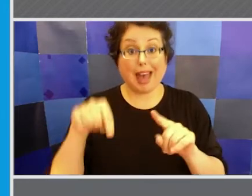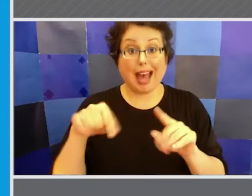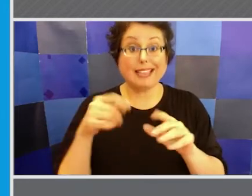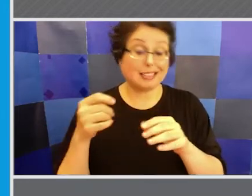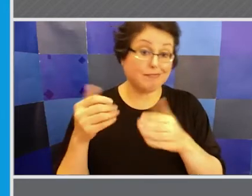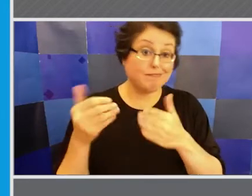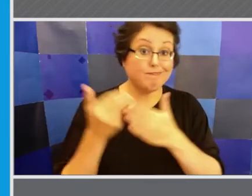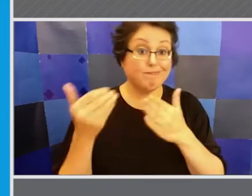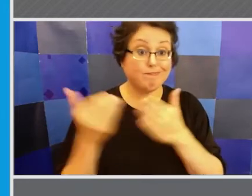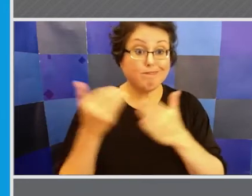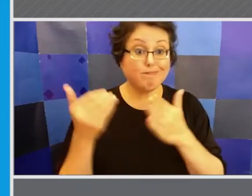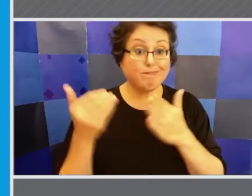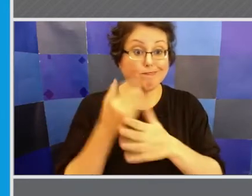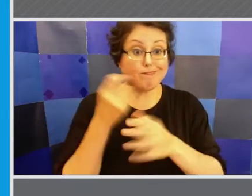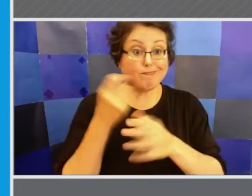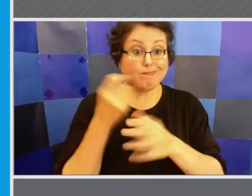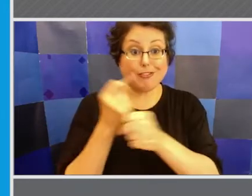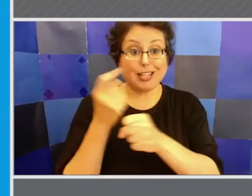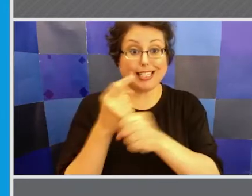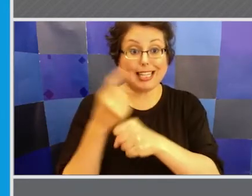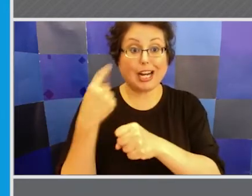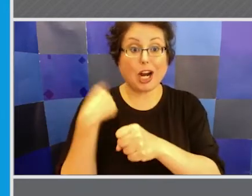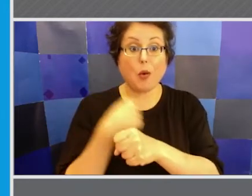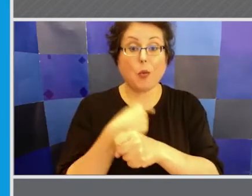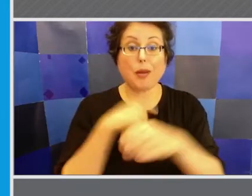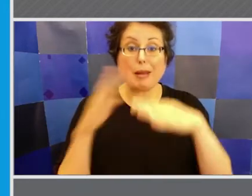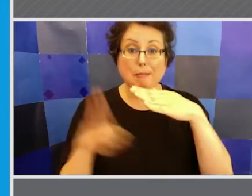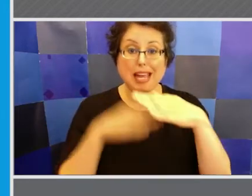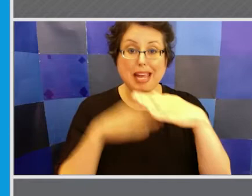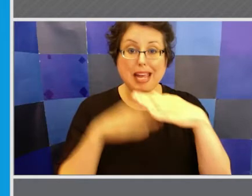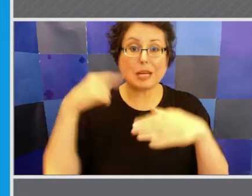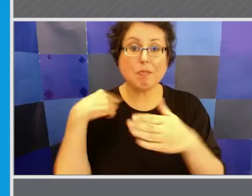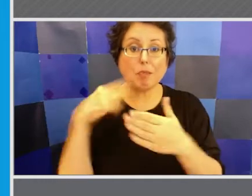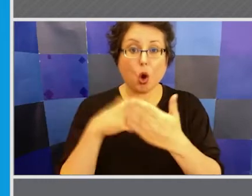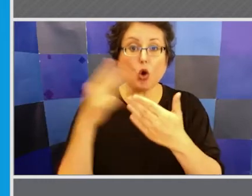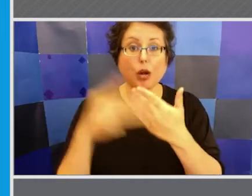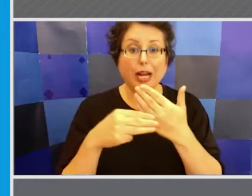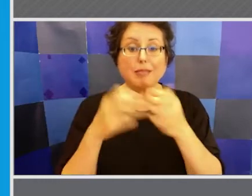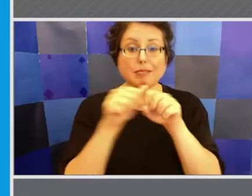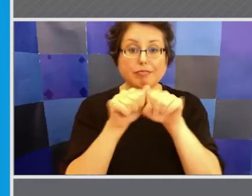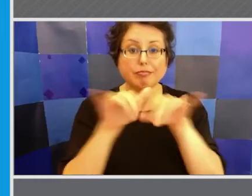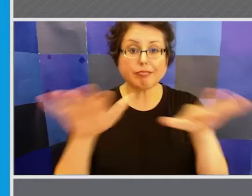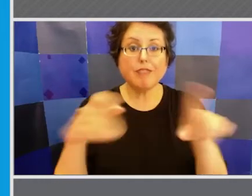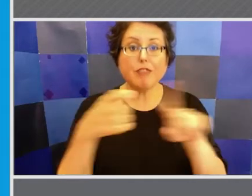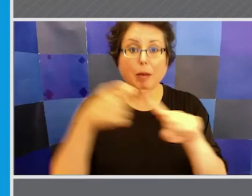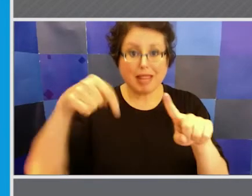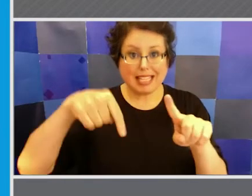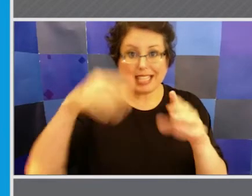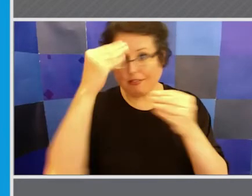our programs on this table that is released from hot place.